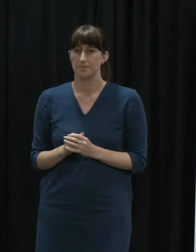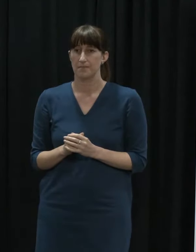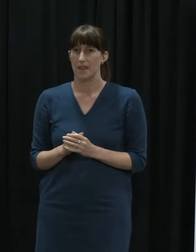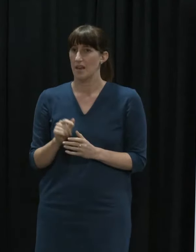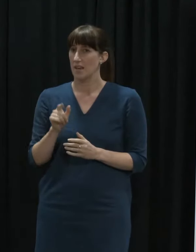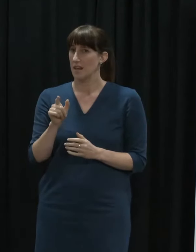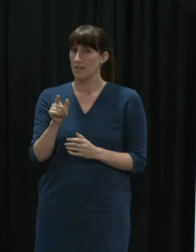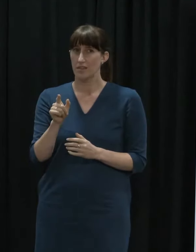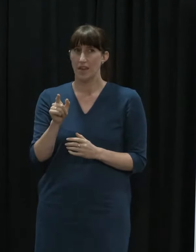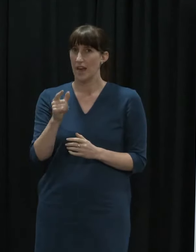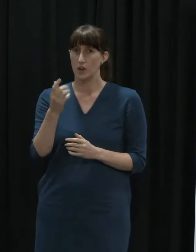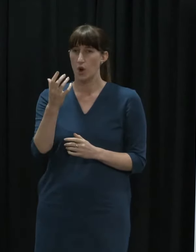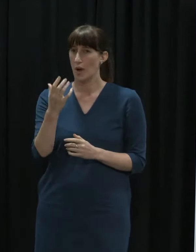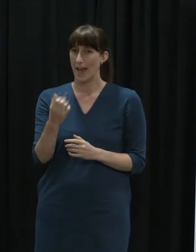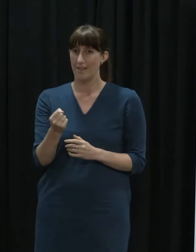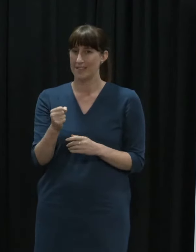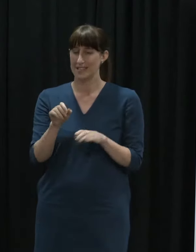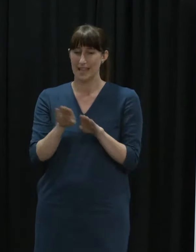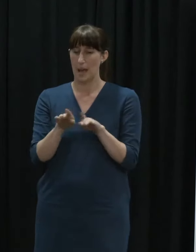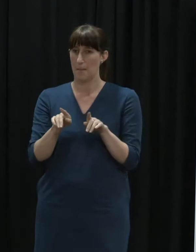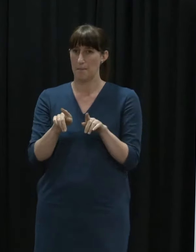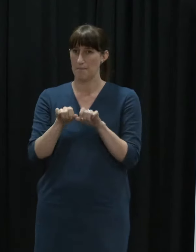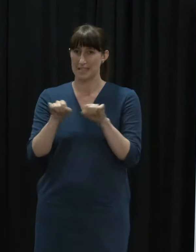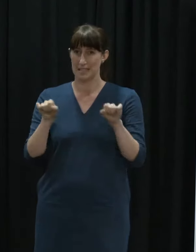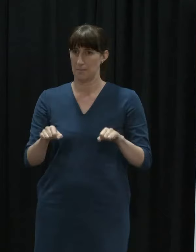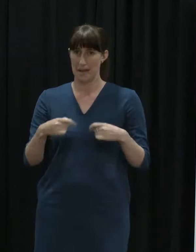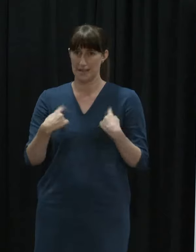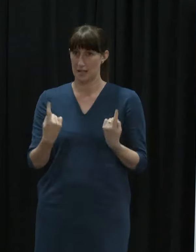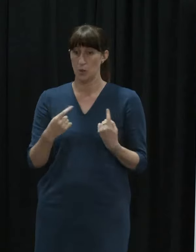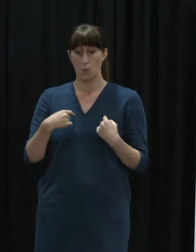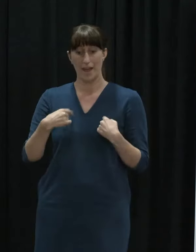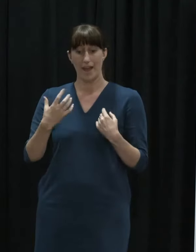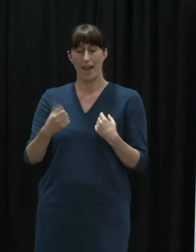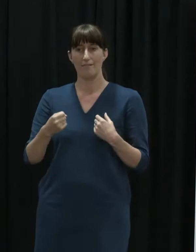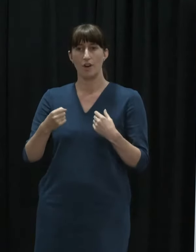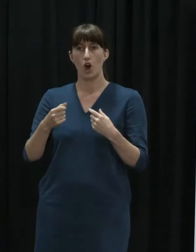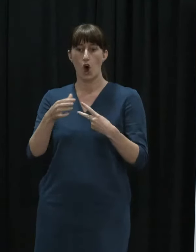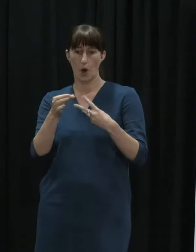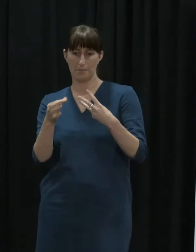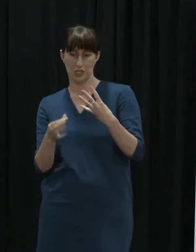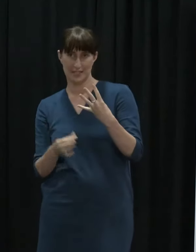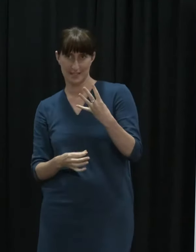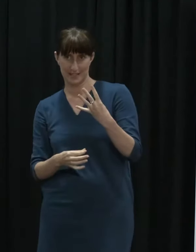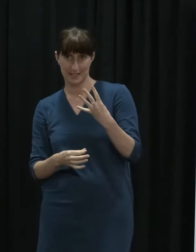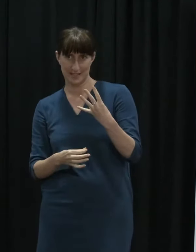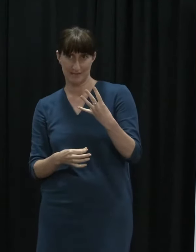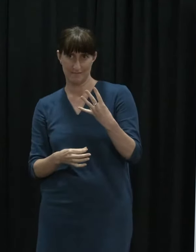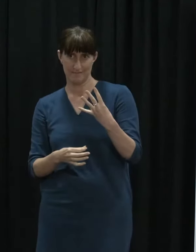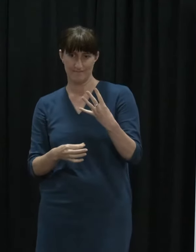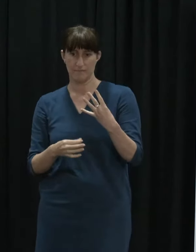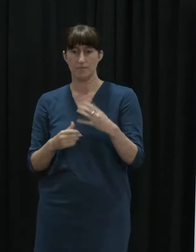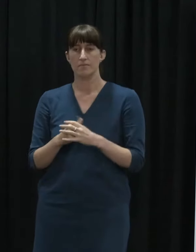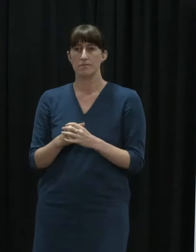in the world that have created a way of using vaccine passes or a framework for vaccine passes that give you options to